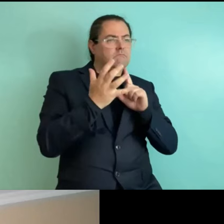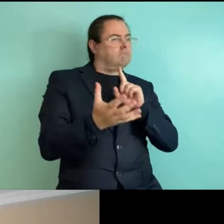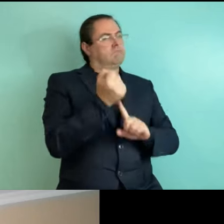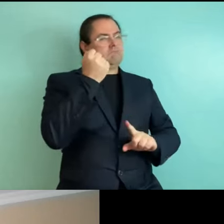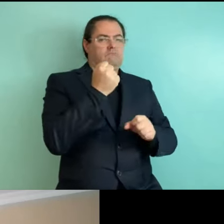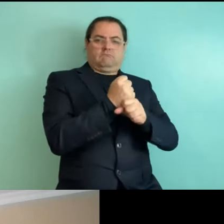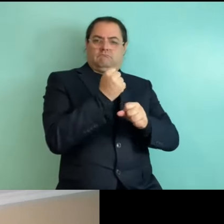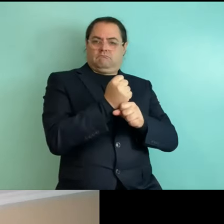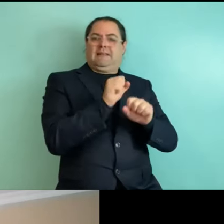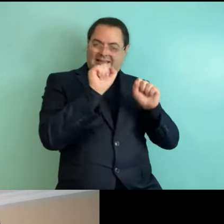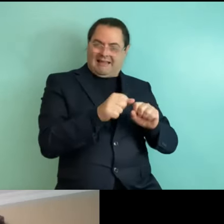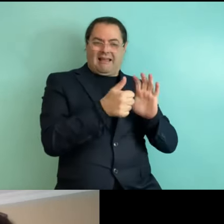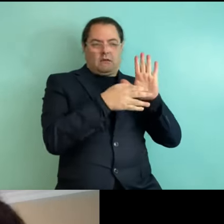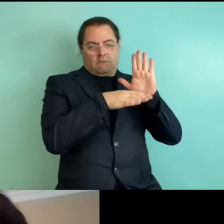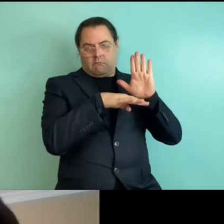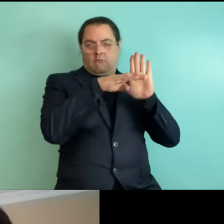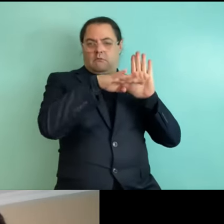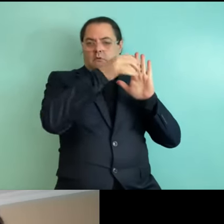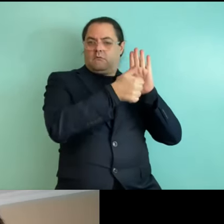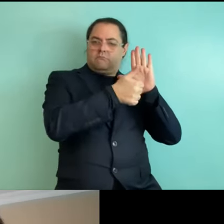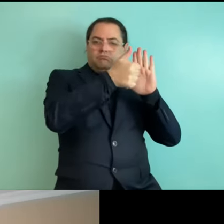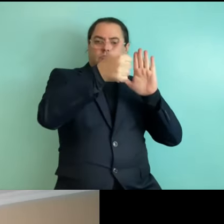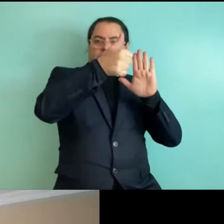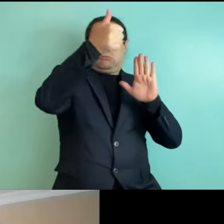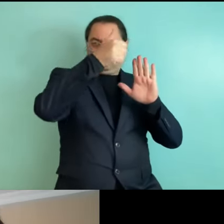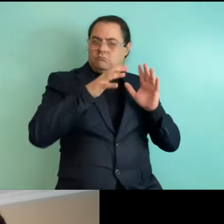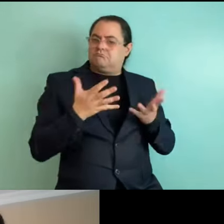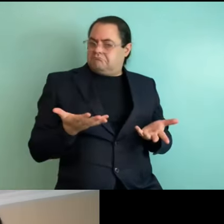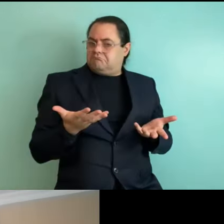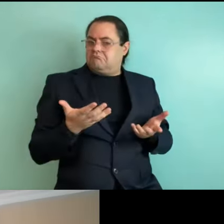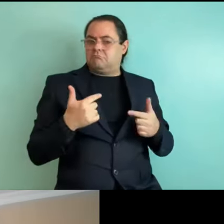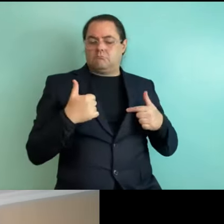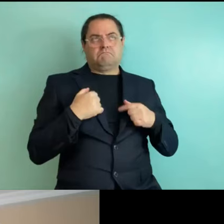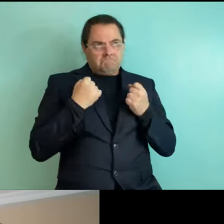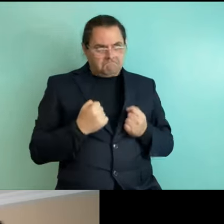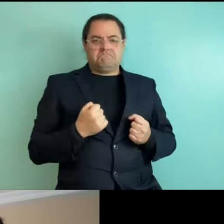me ultra vague level, the lovey lovey to over be a complete Avenue, big scene, very shares